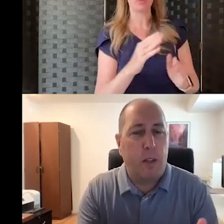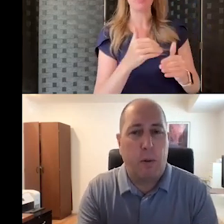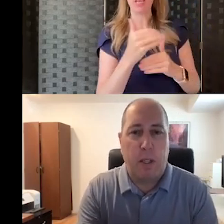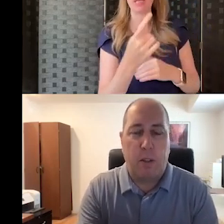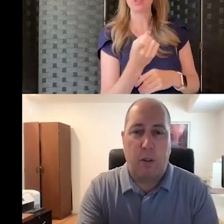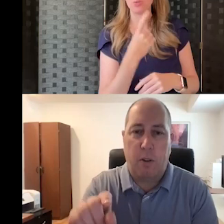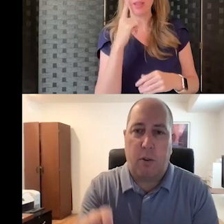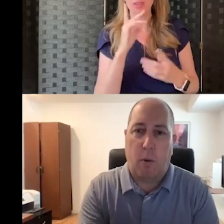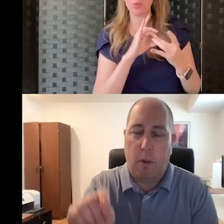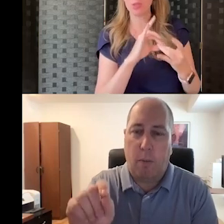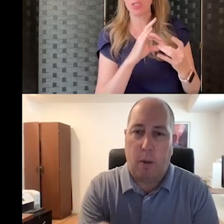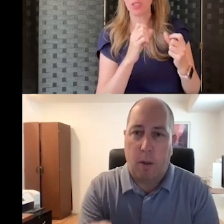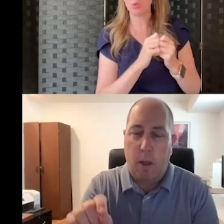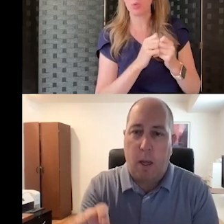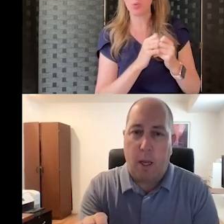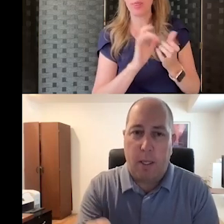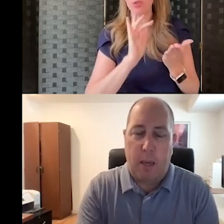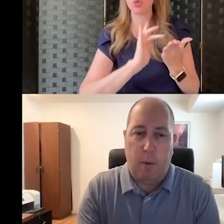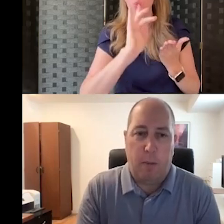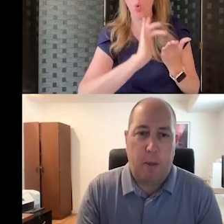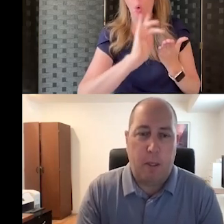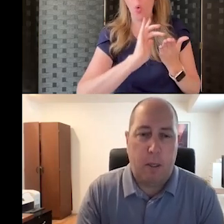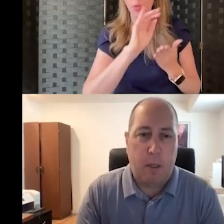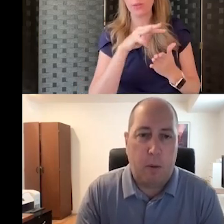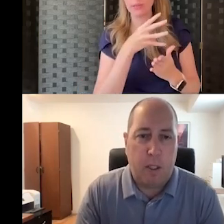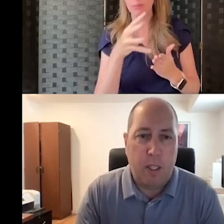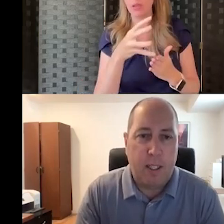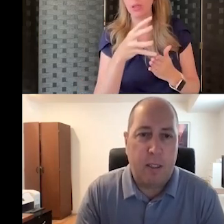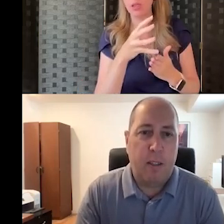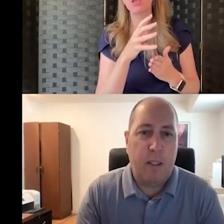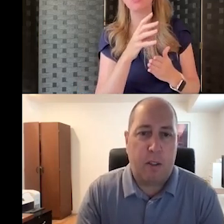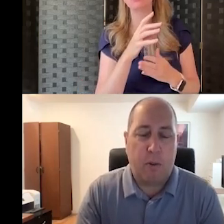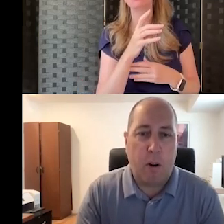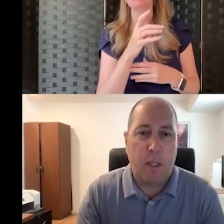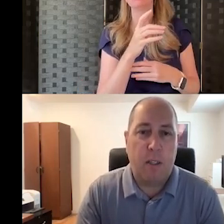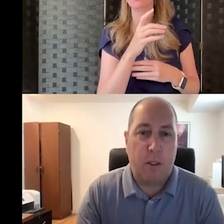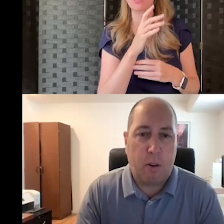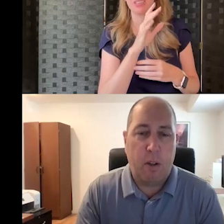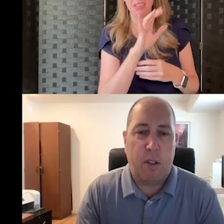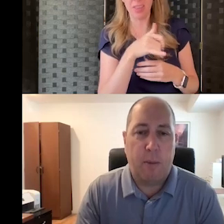in relation to the scrollable tables, but the question is, isn't it strongly discouraged to